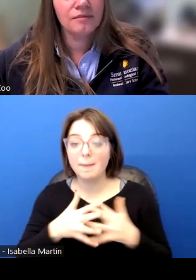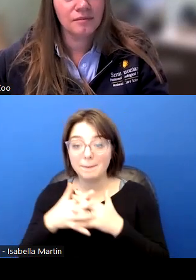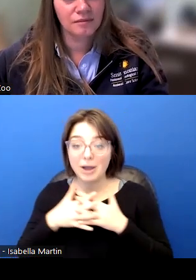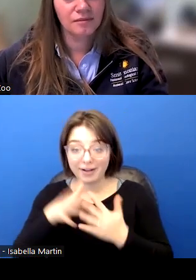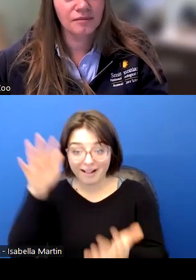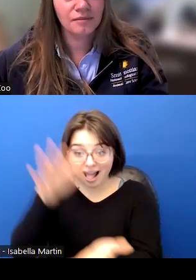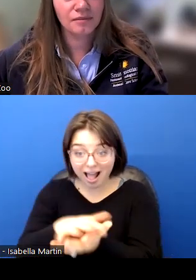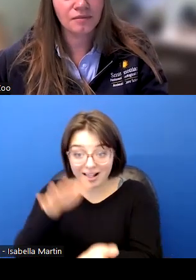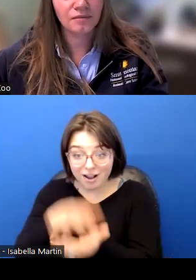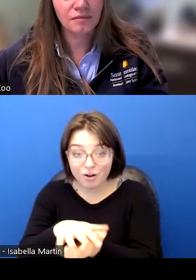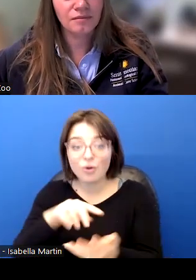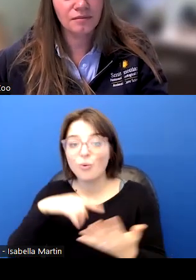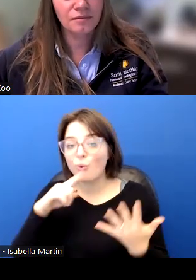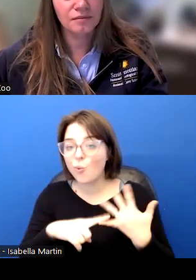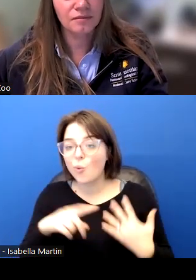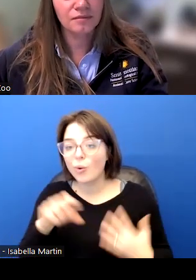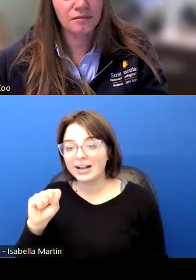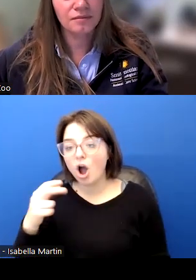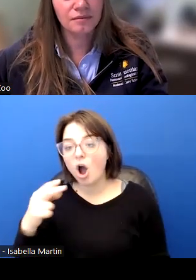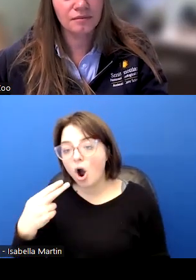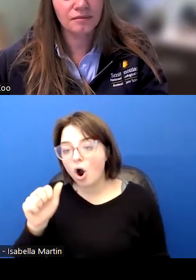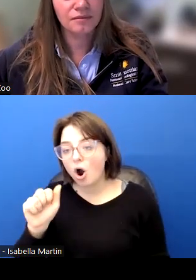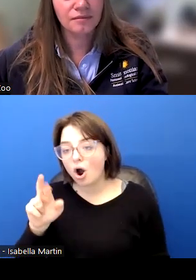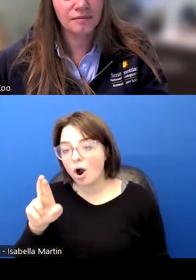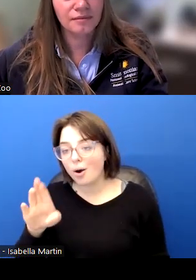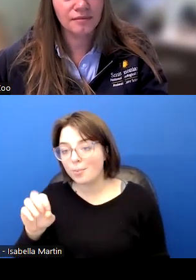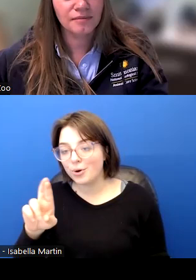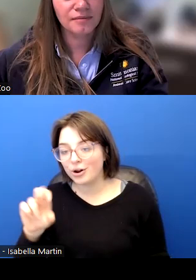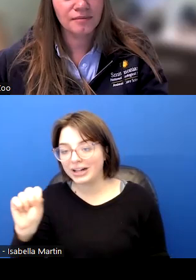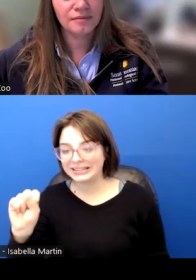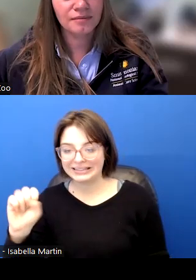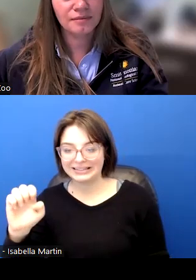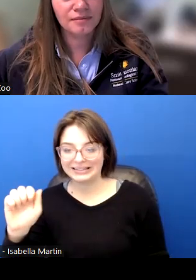We have those results coming in again seeing lots of types of fish and some squid there on the right.